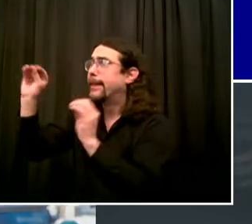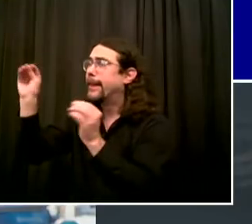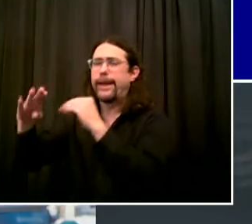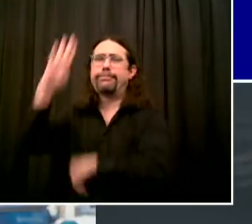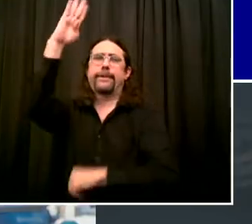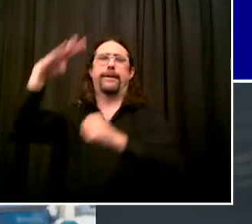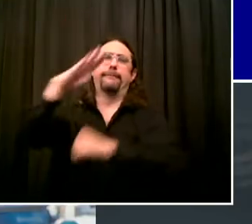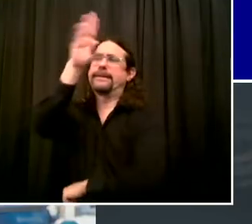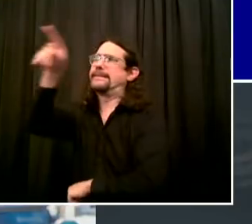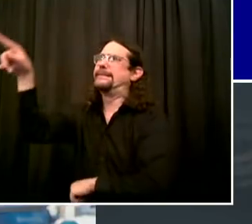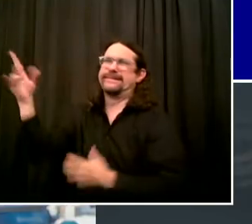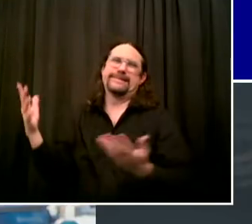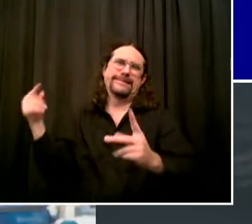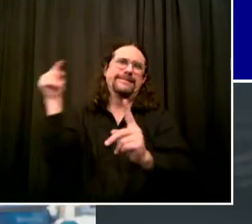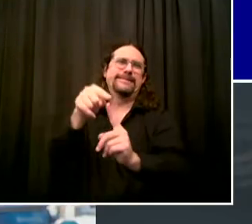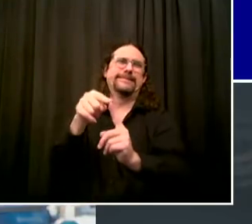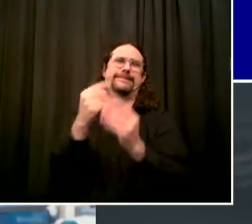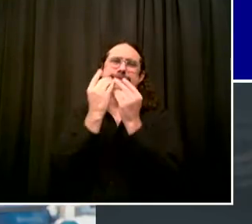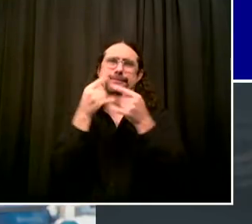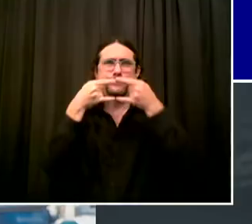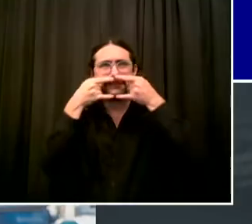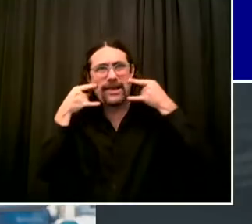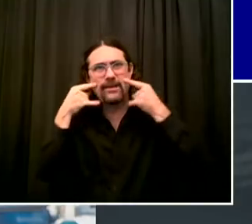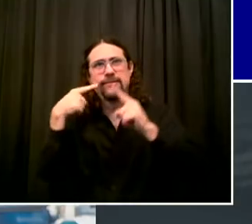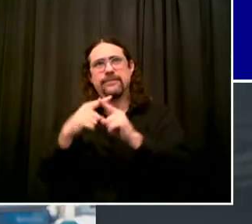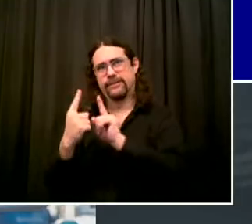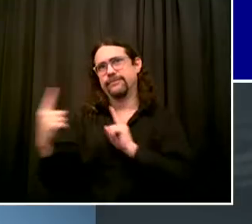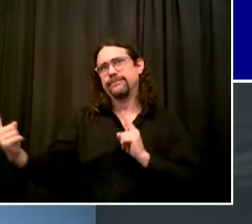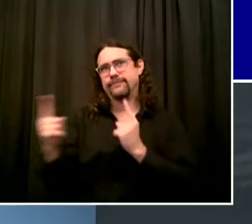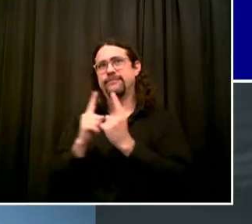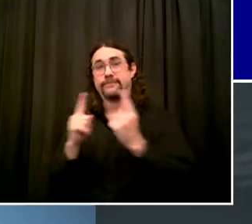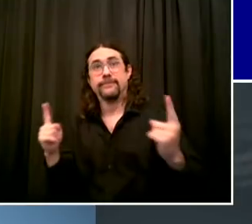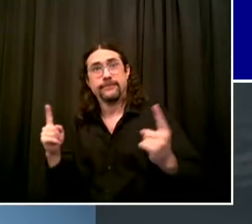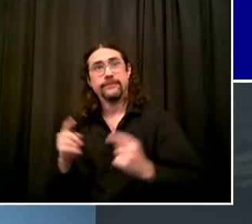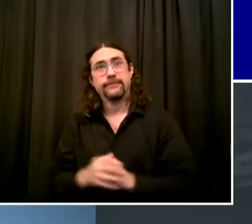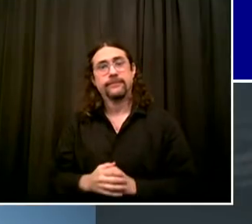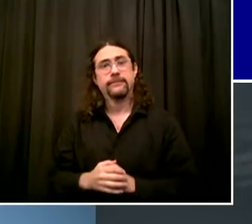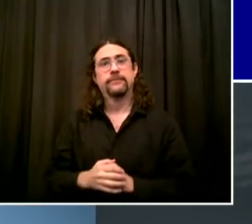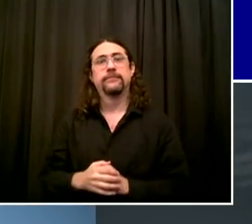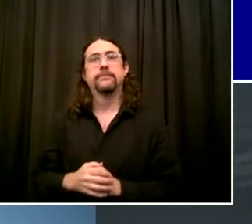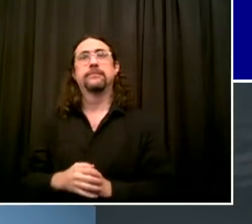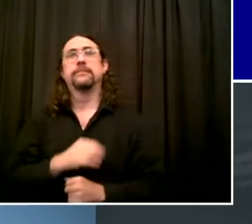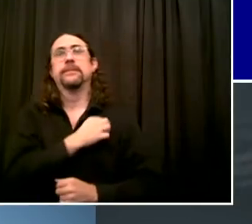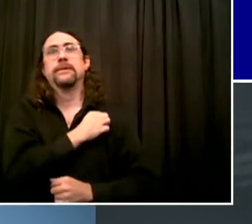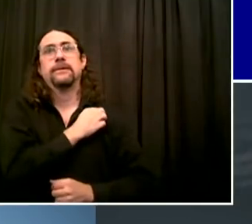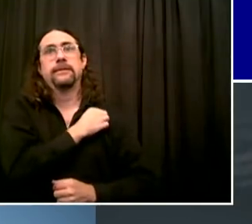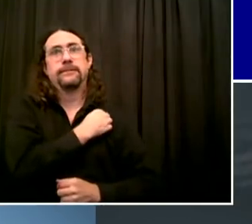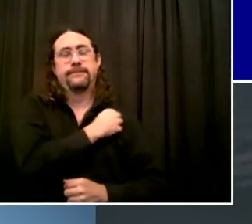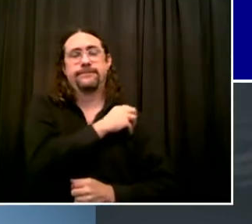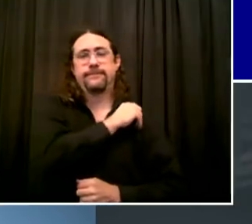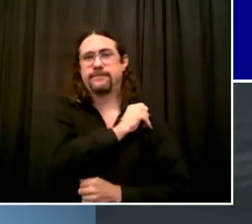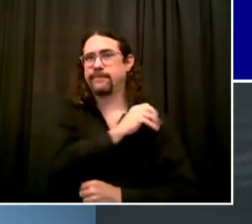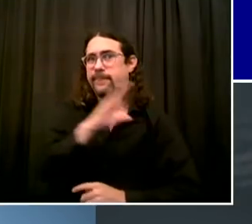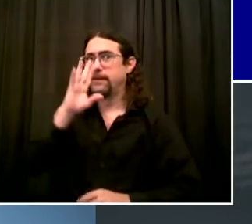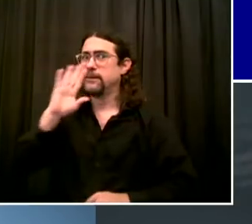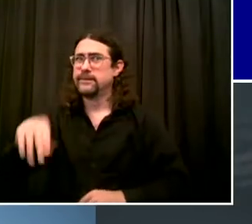YORKERS CAN DO AS MUCH OUTDOORS AS POSSIBLE GOING FORWARD. TATH BGIENSWI T H TODAY'S VERY GOOD NEWS.